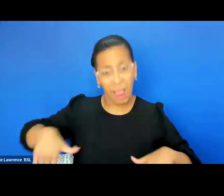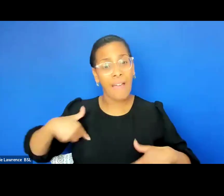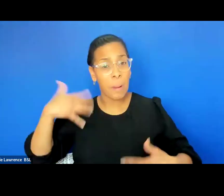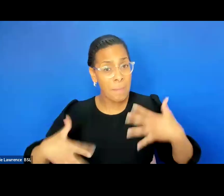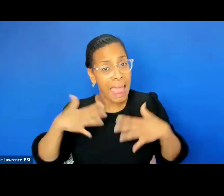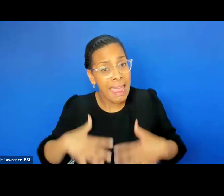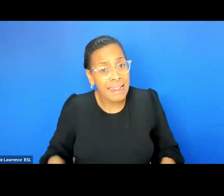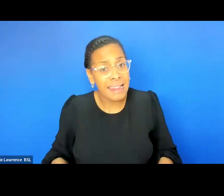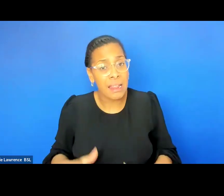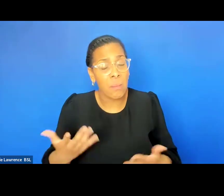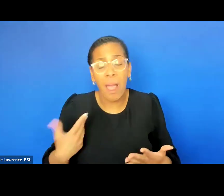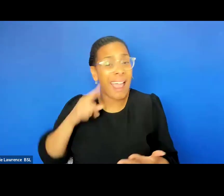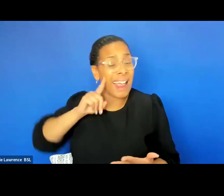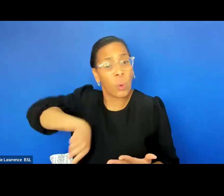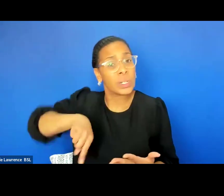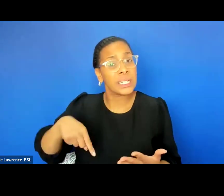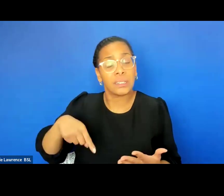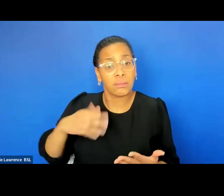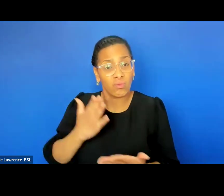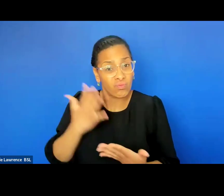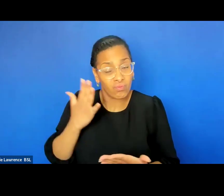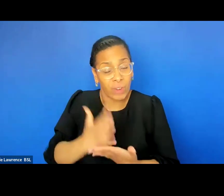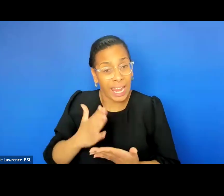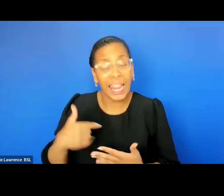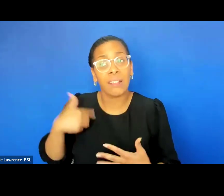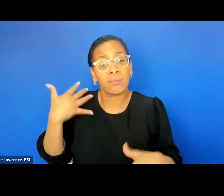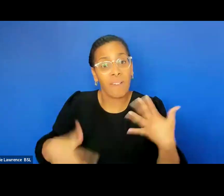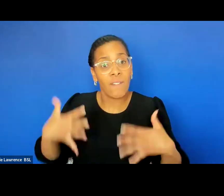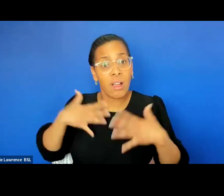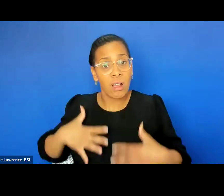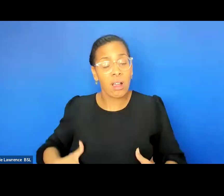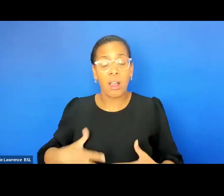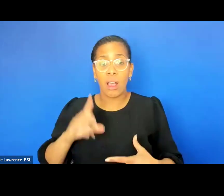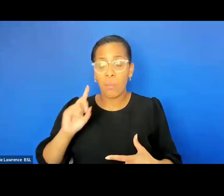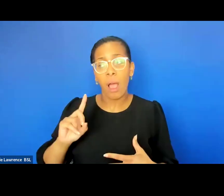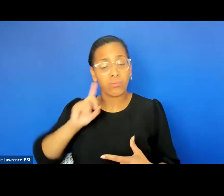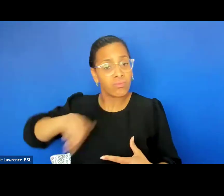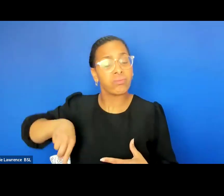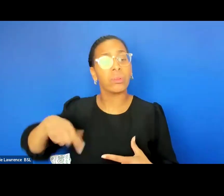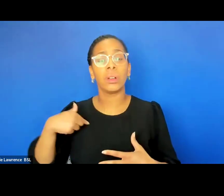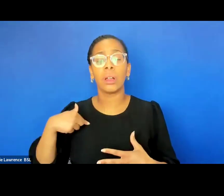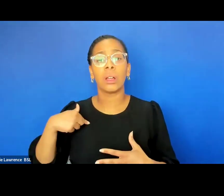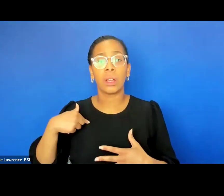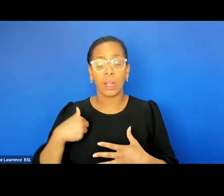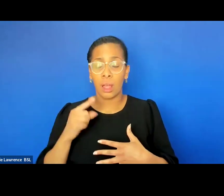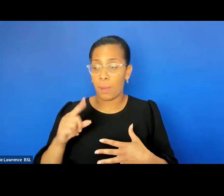I suffered a lot. It took me about 10 years to embrace the severity